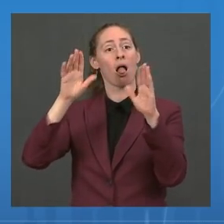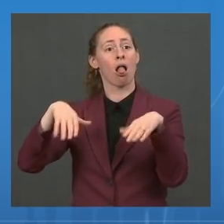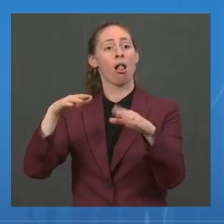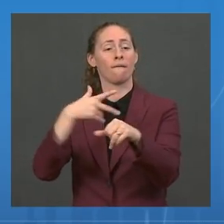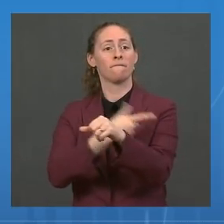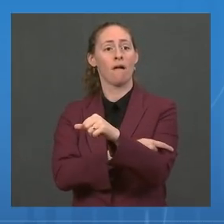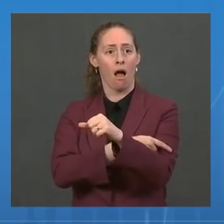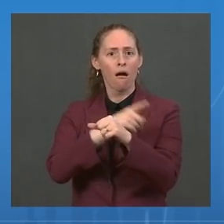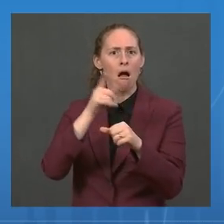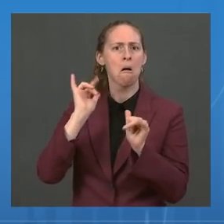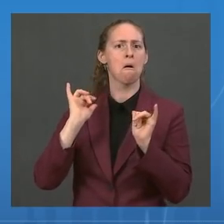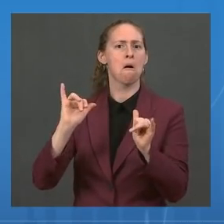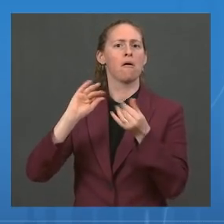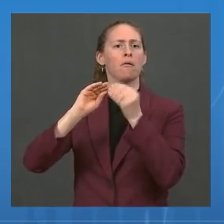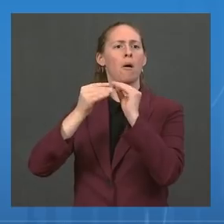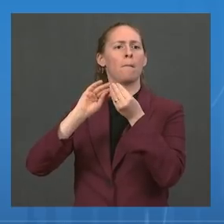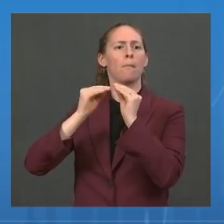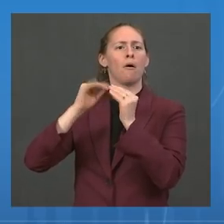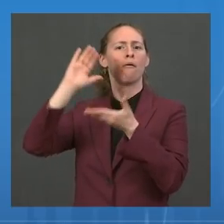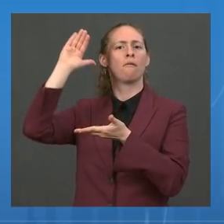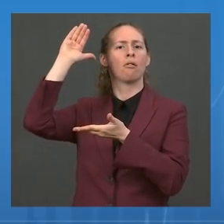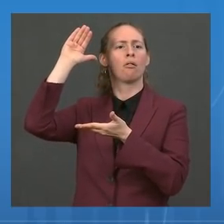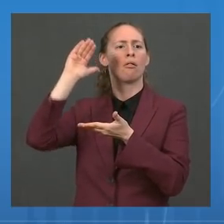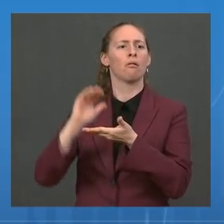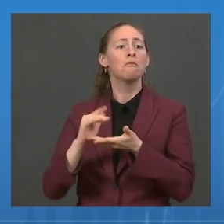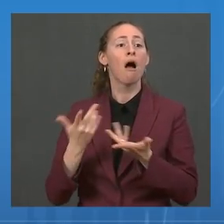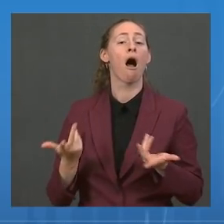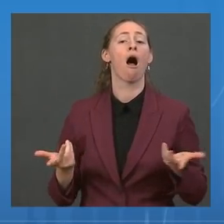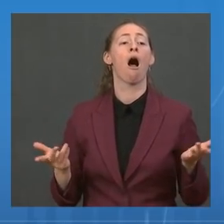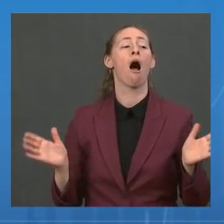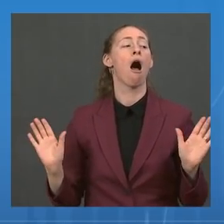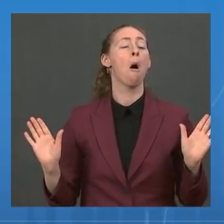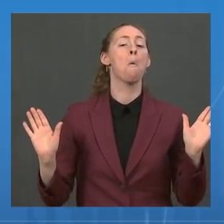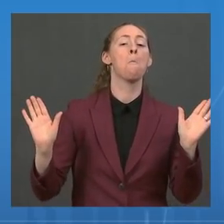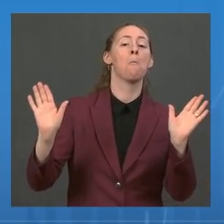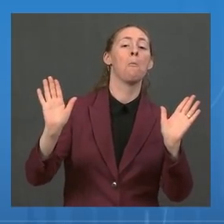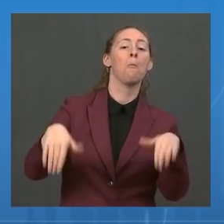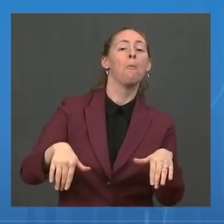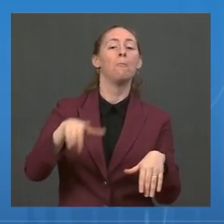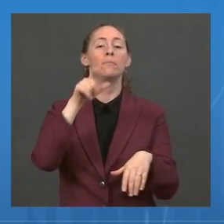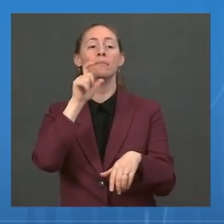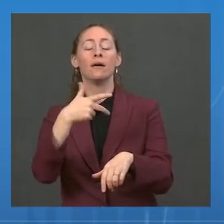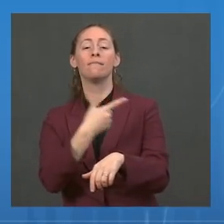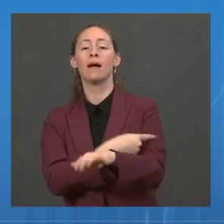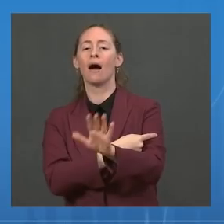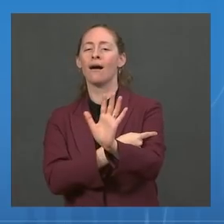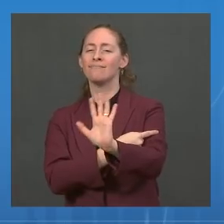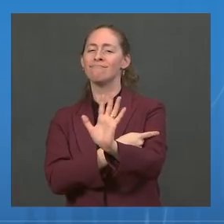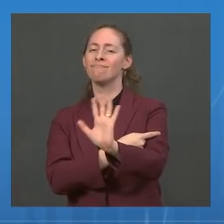that is not a reason to remain unvaccinated. Because if you want to ensure that we get down